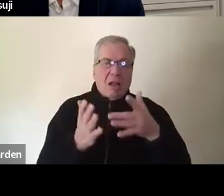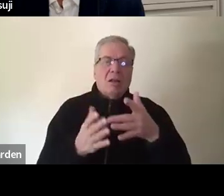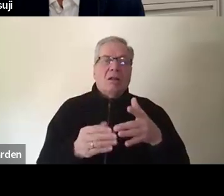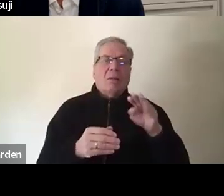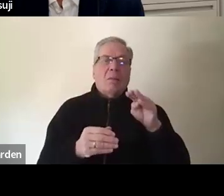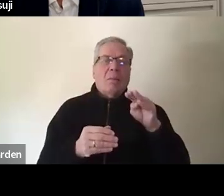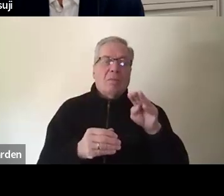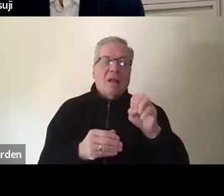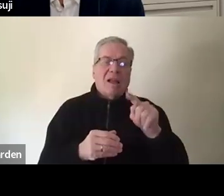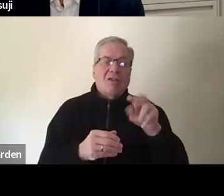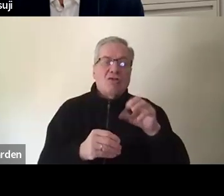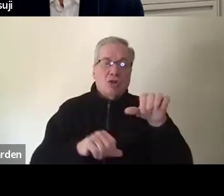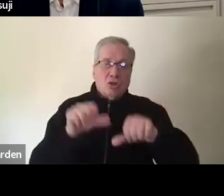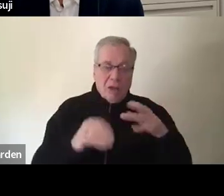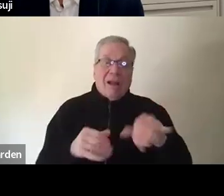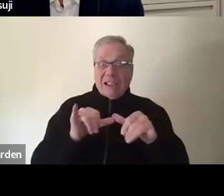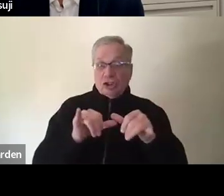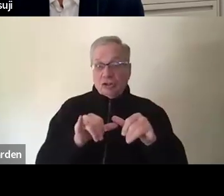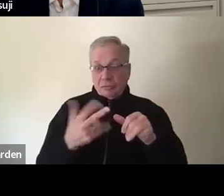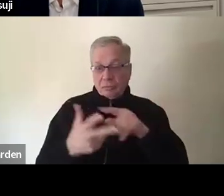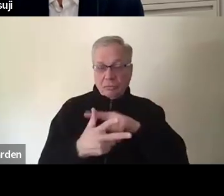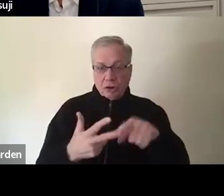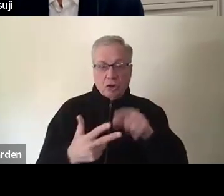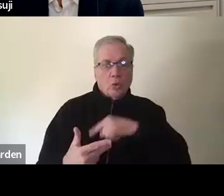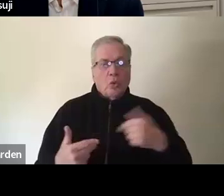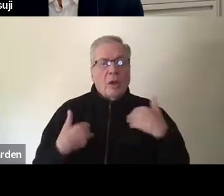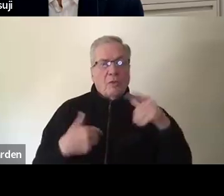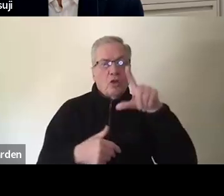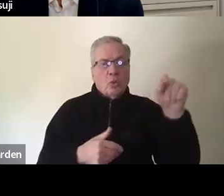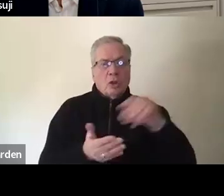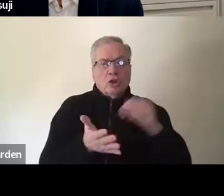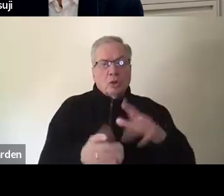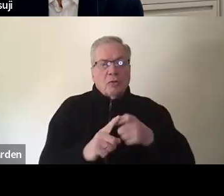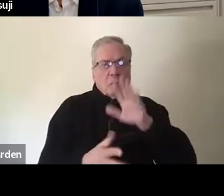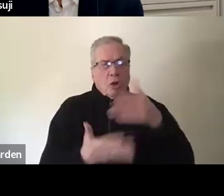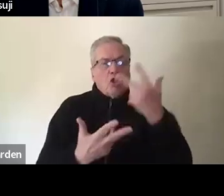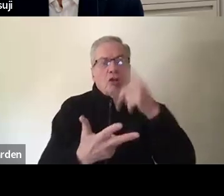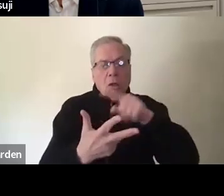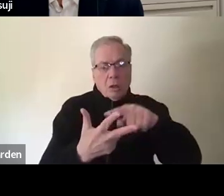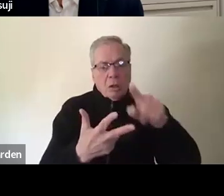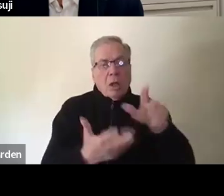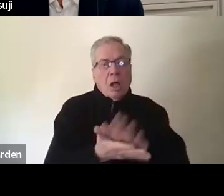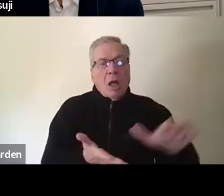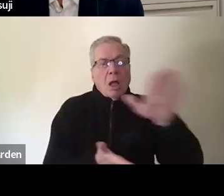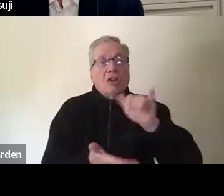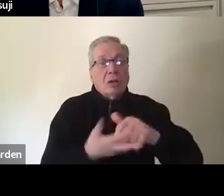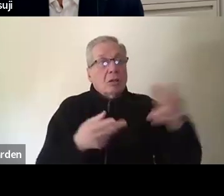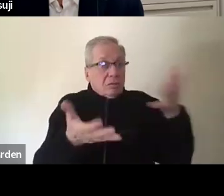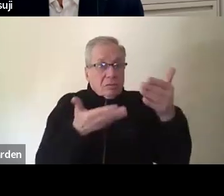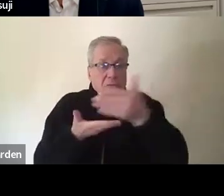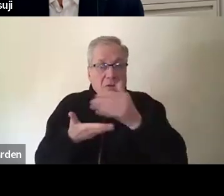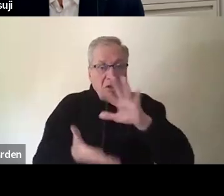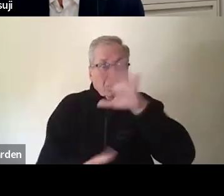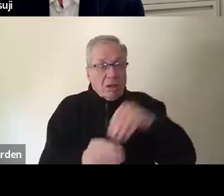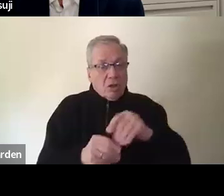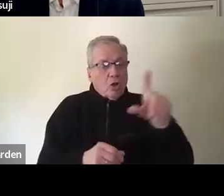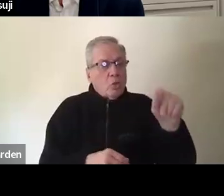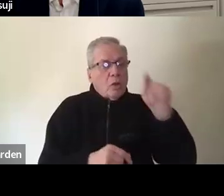We recruit 20 students from all three of the colleges for a total of 20 for each cohort,